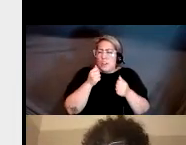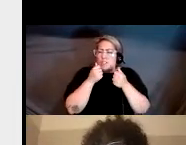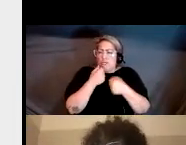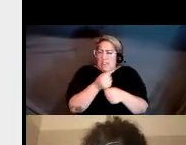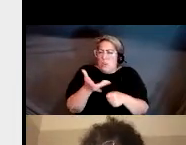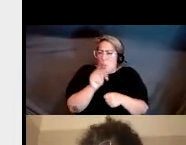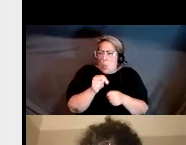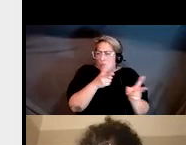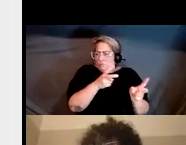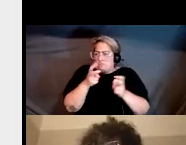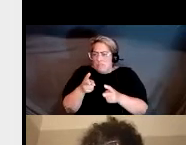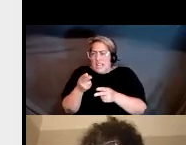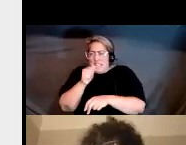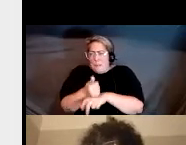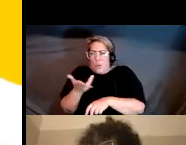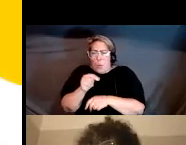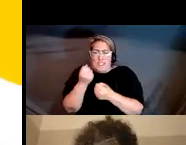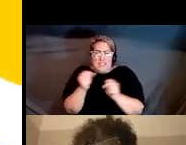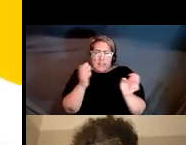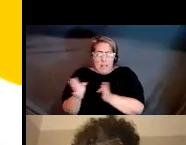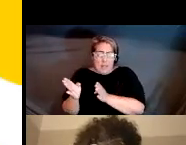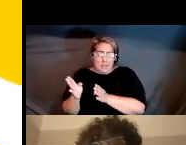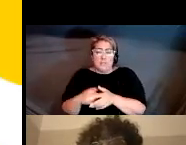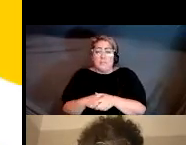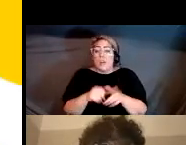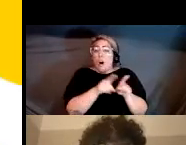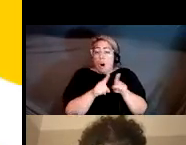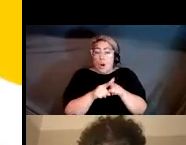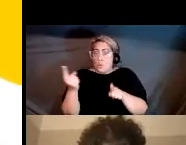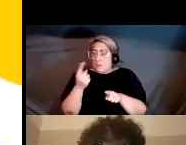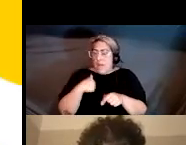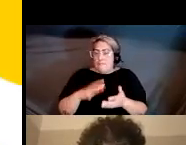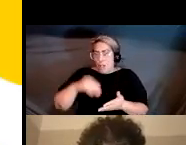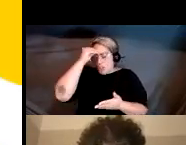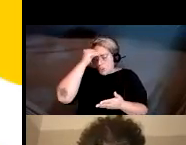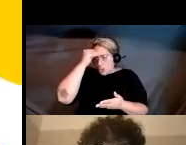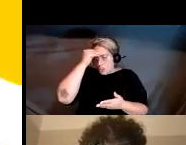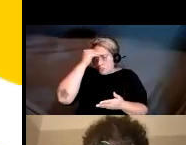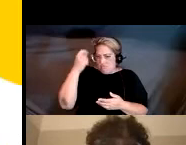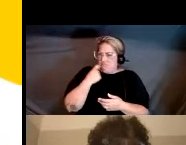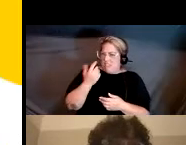And also -- there something I have learned about in the past few weeks and is one of the major